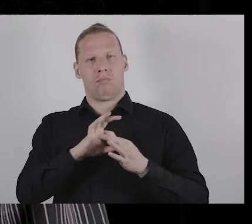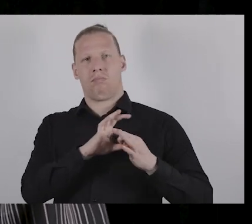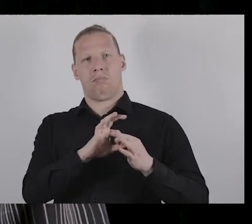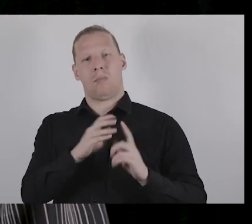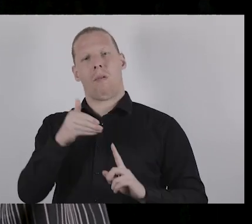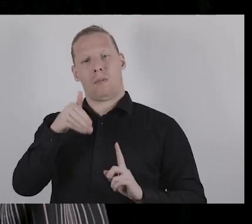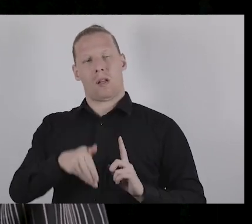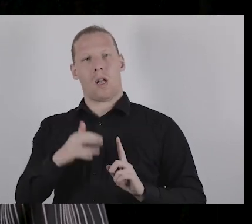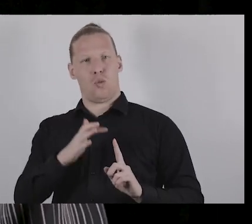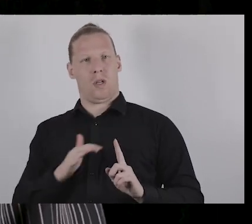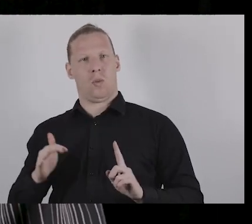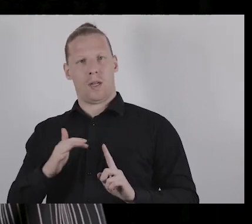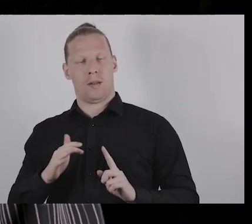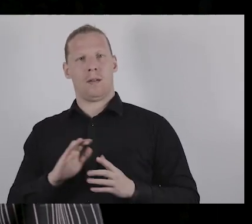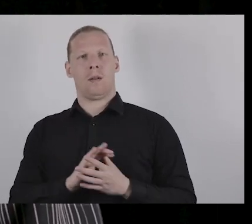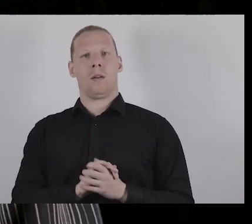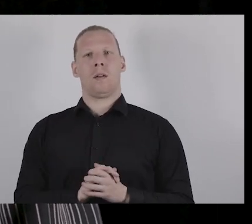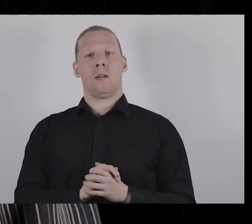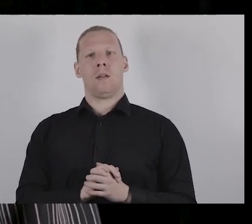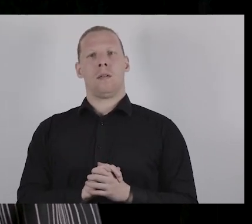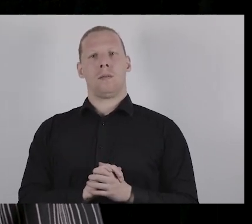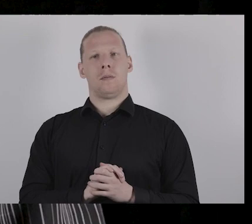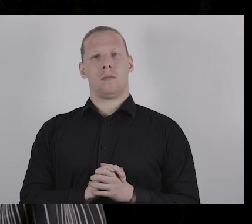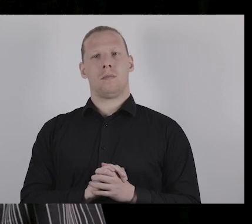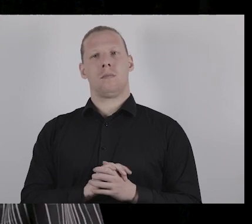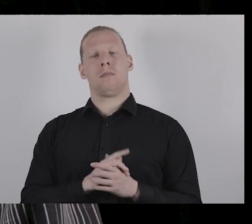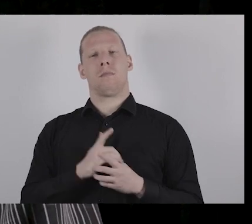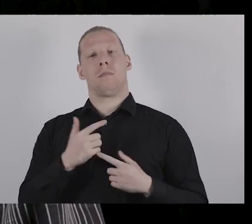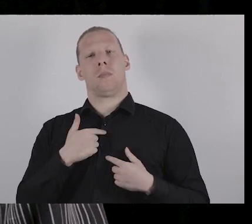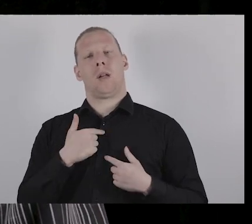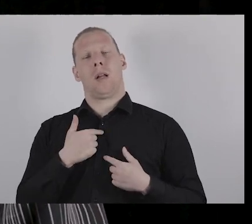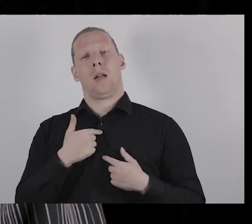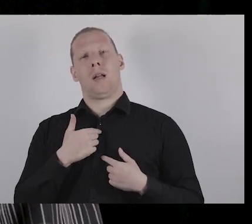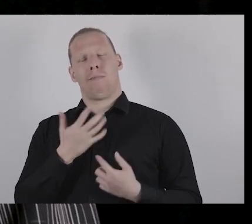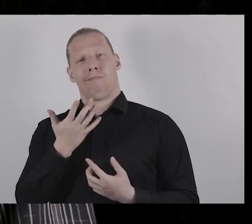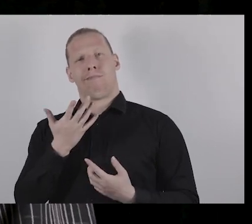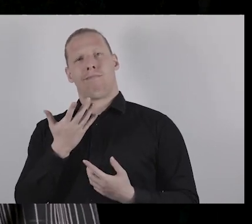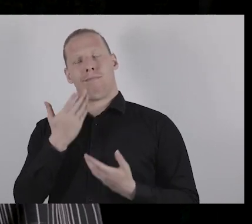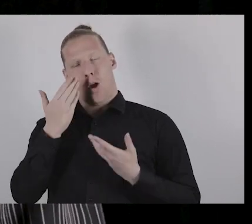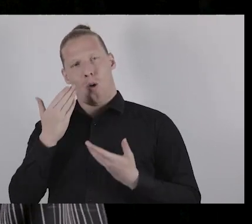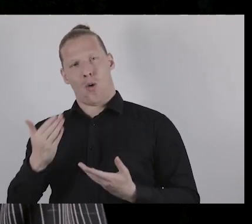te manawa Ngāi Tahu. I'm honoured to receive this tohu.